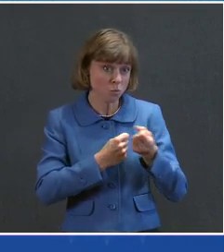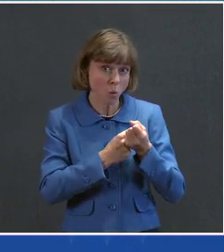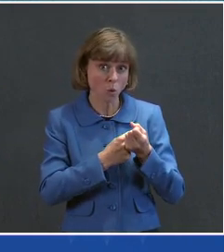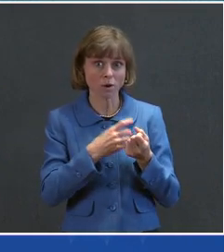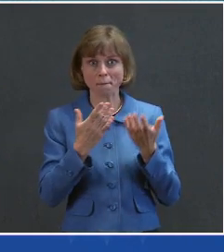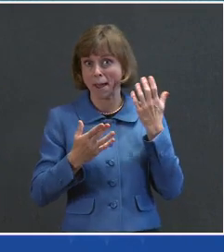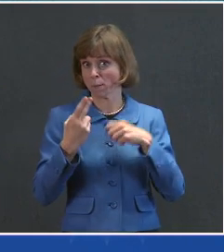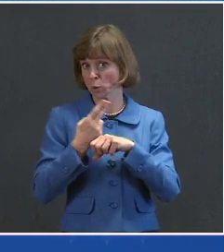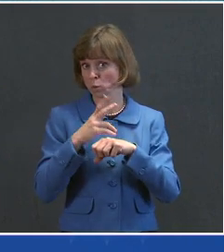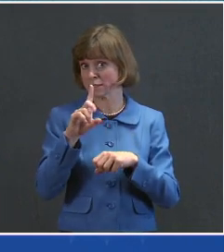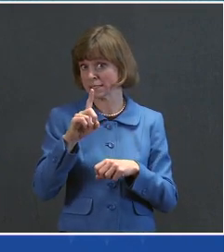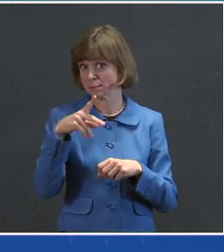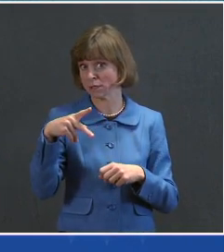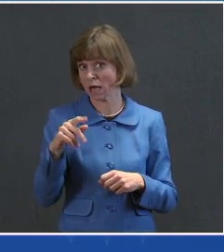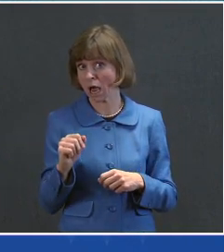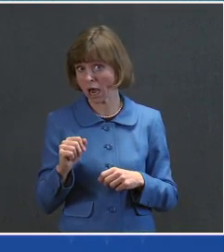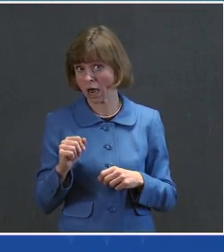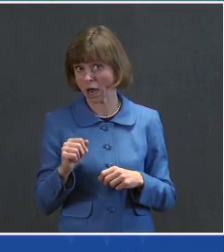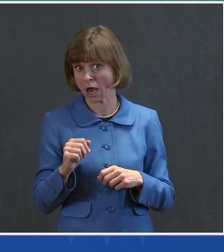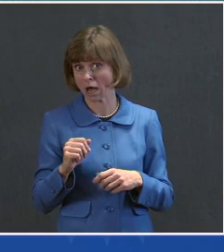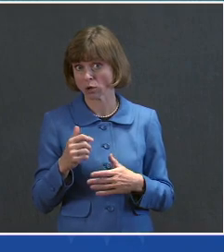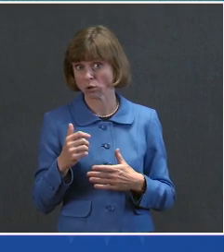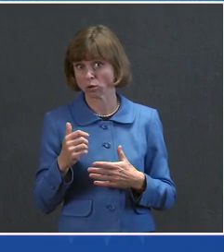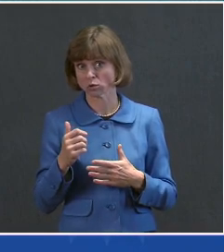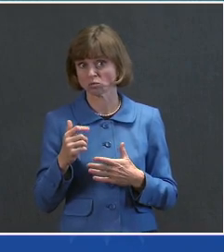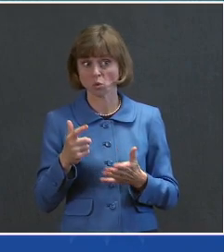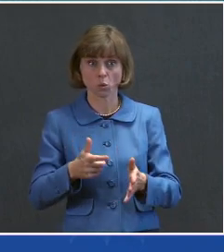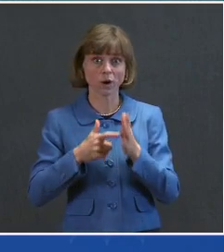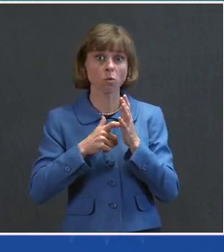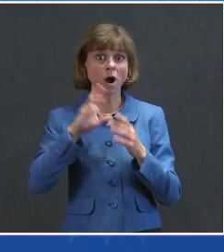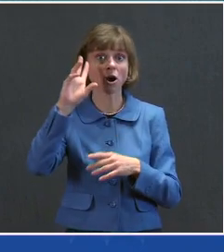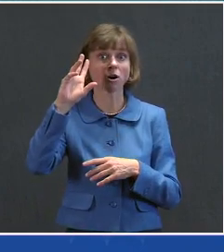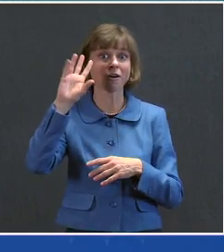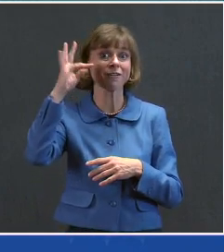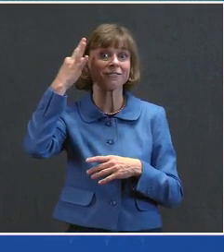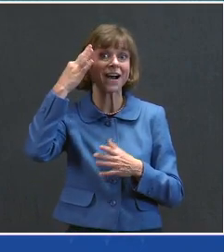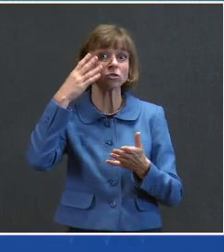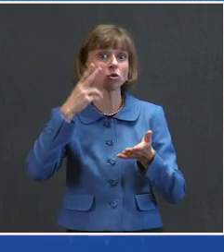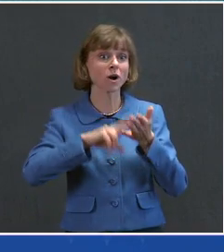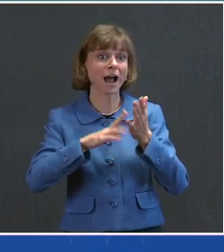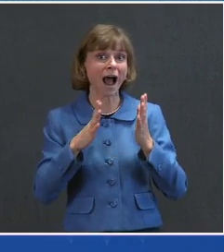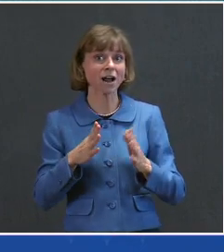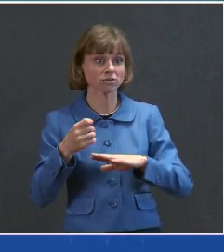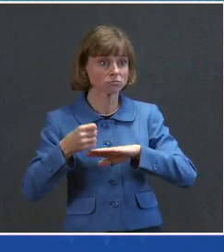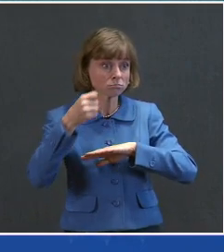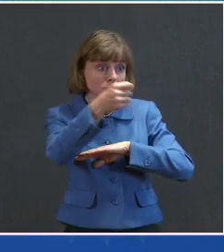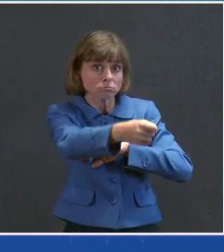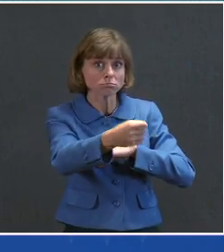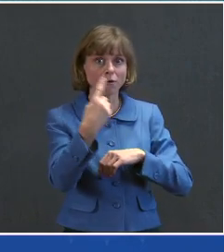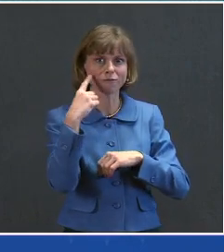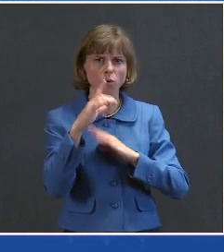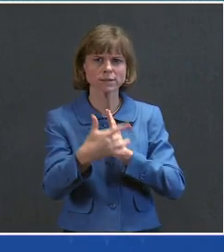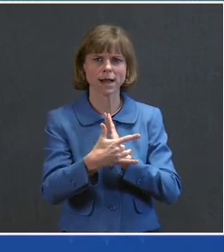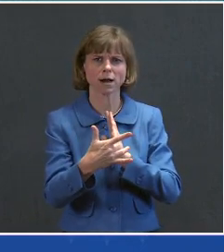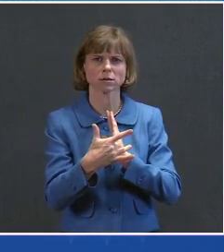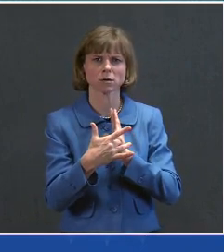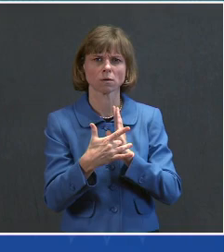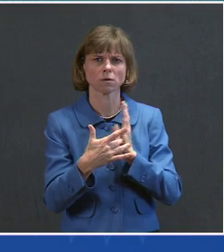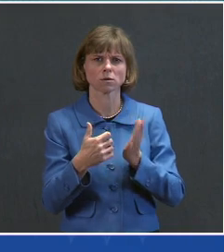to require a federal contractor in the technology space to help them out? Is there -- what's being done to help,